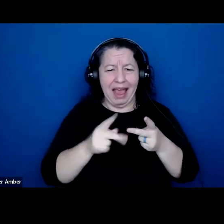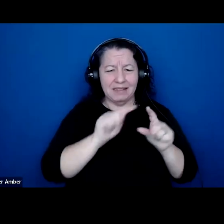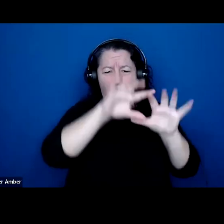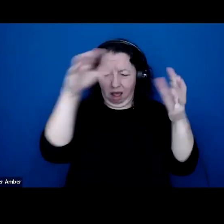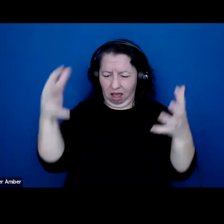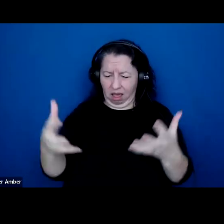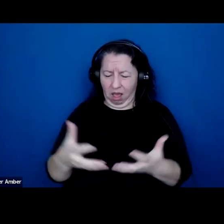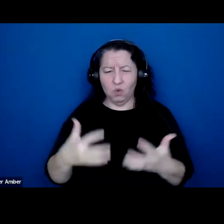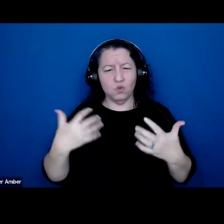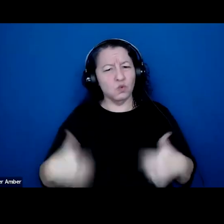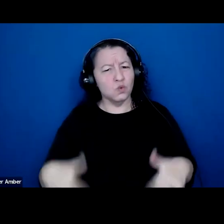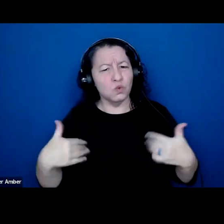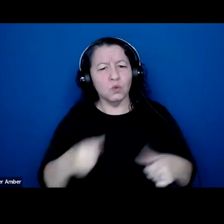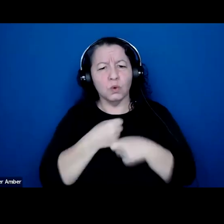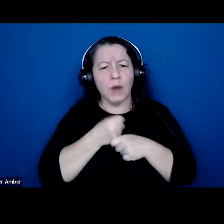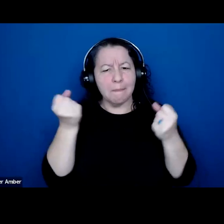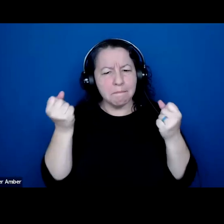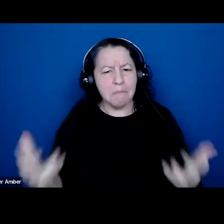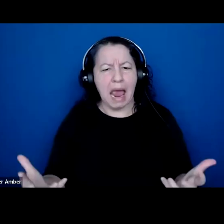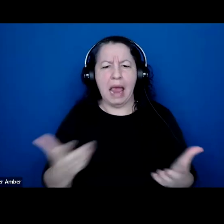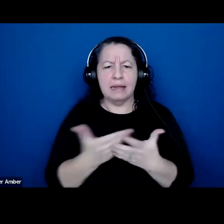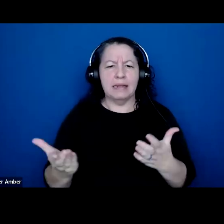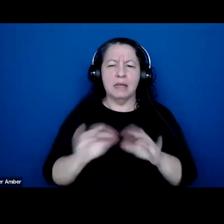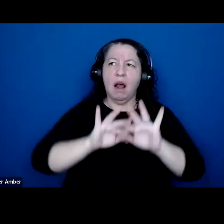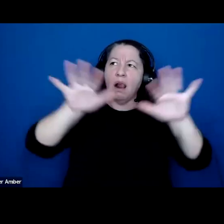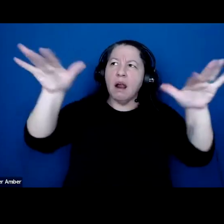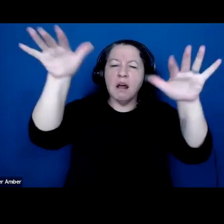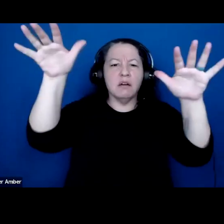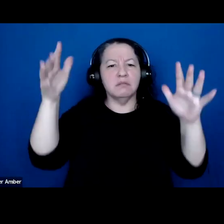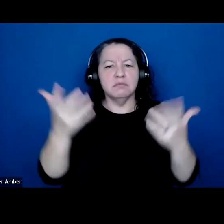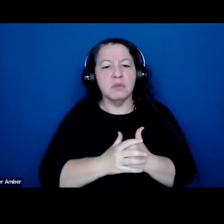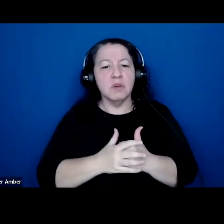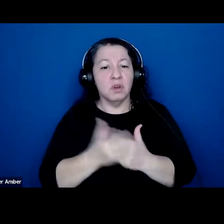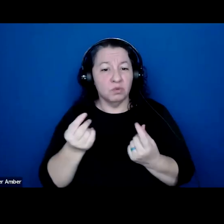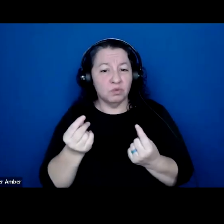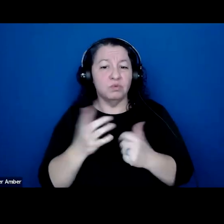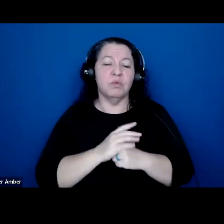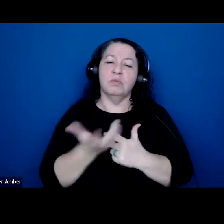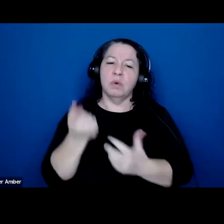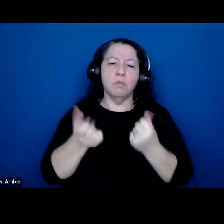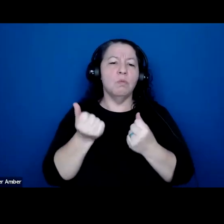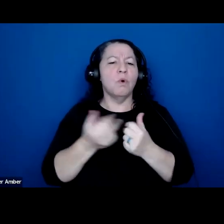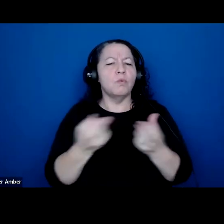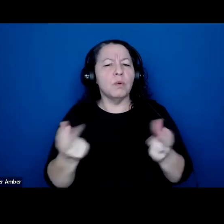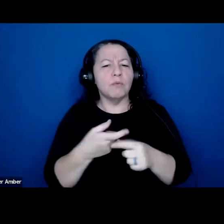War reduces international cooperation and takes away resources from vital investments like climate finance